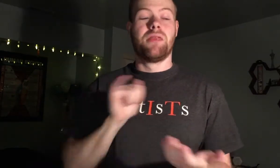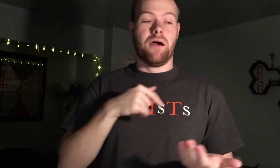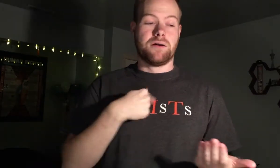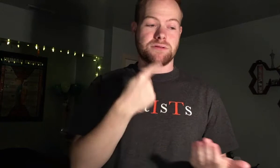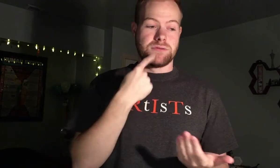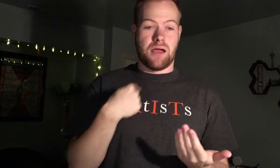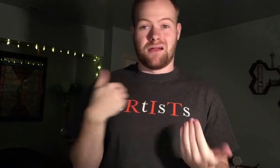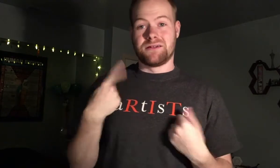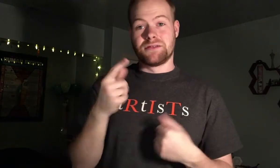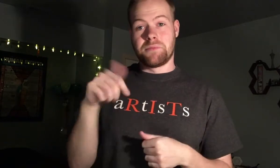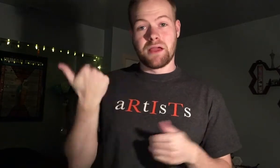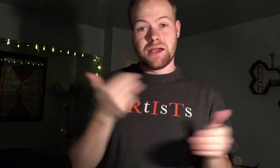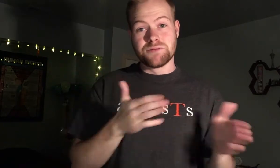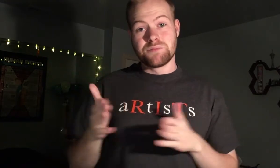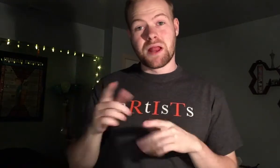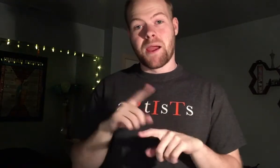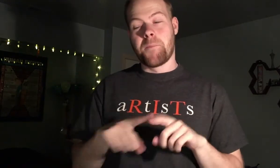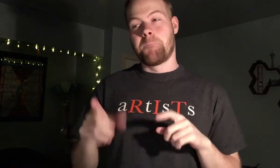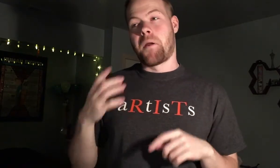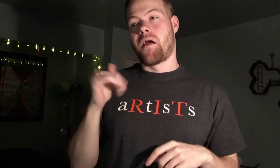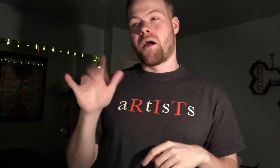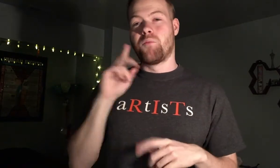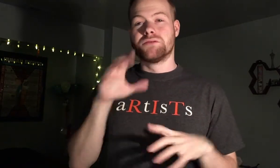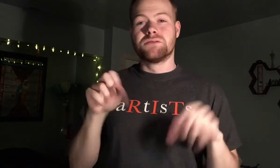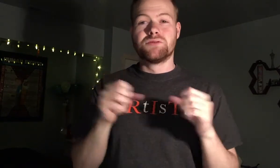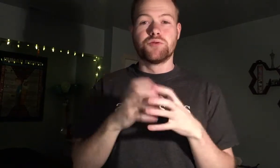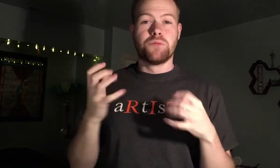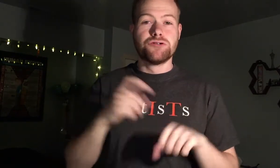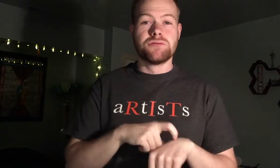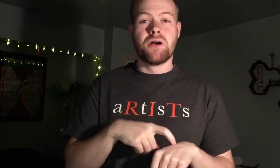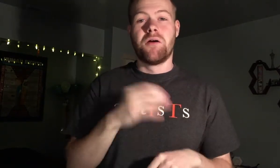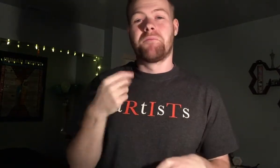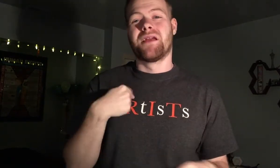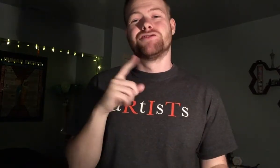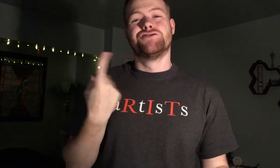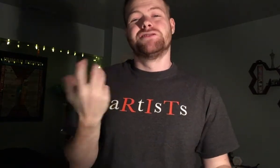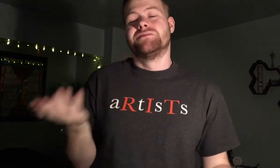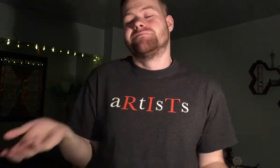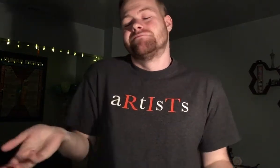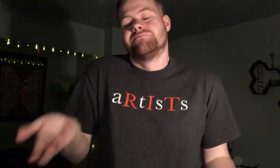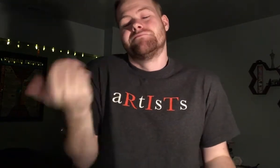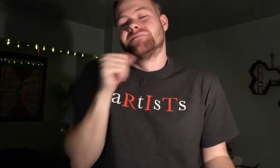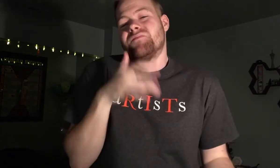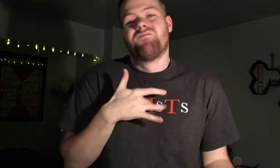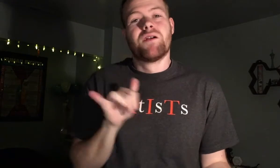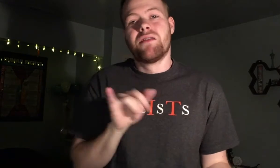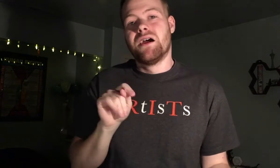Like I said, I had something else planned, but that would take too much time, and I just don’t feel like it.